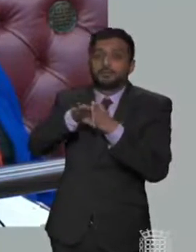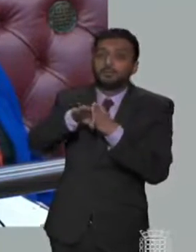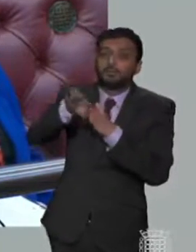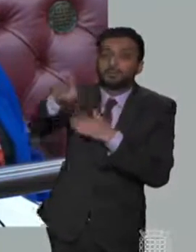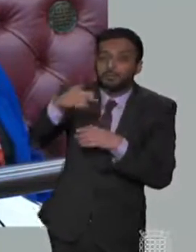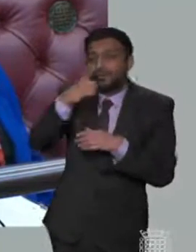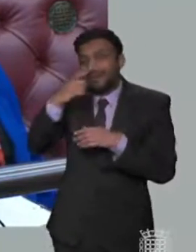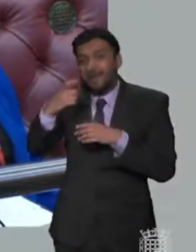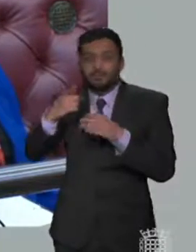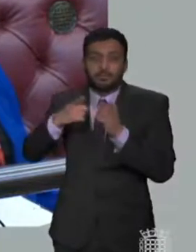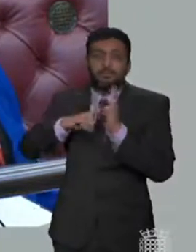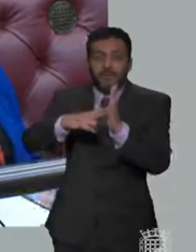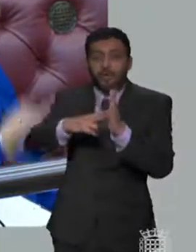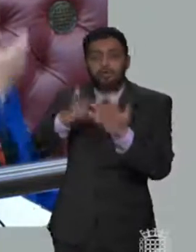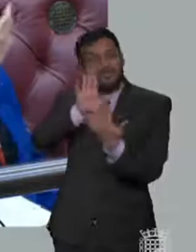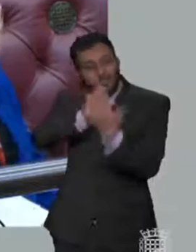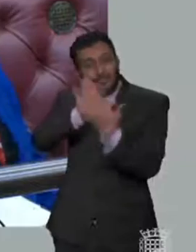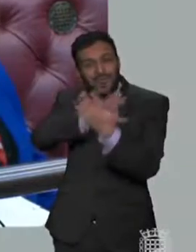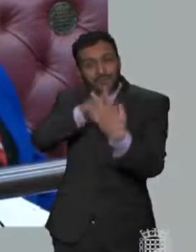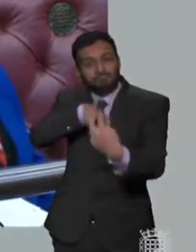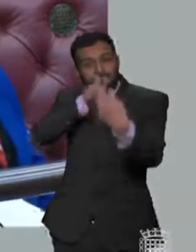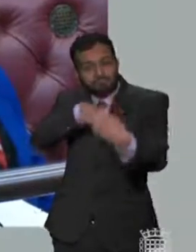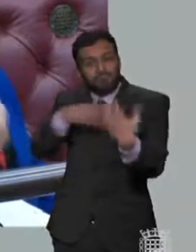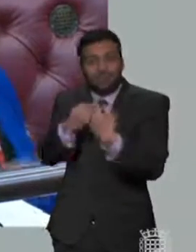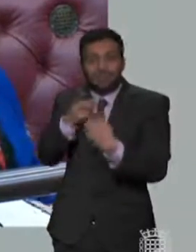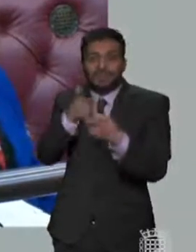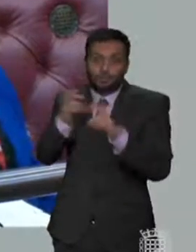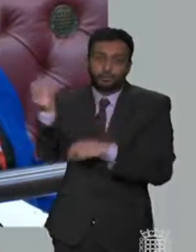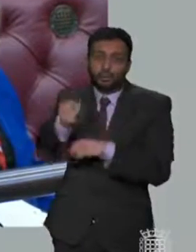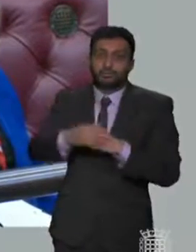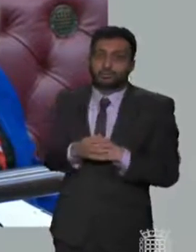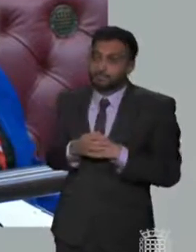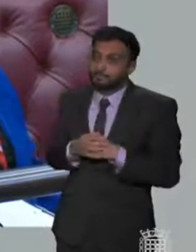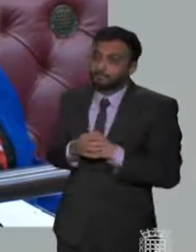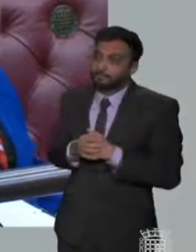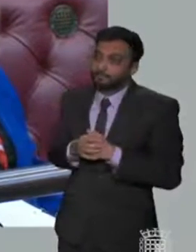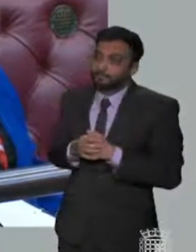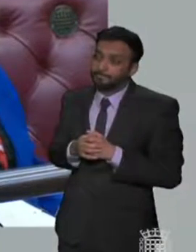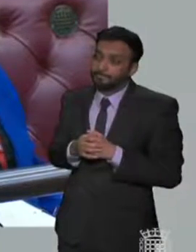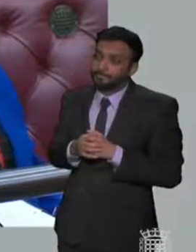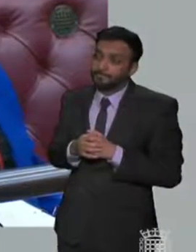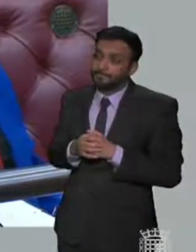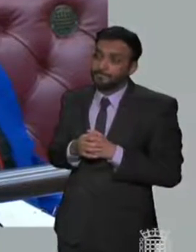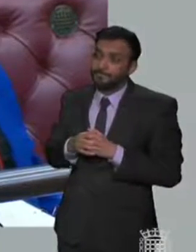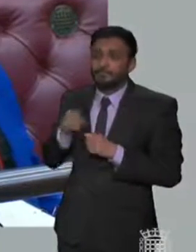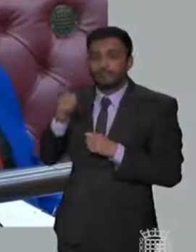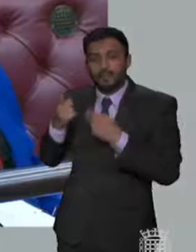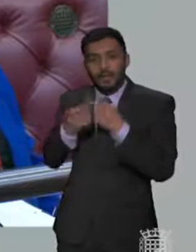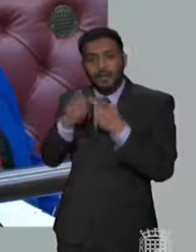bsl interpreter the noble baroness grey thompson asked me a question about the united nations